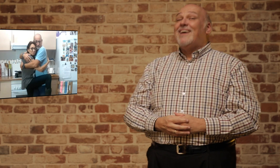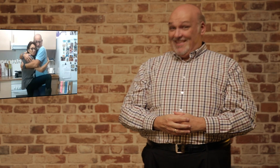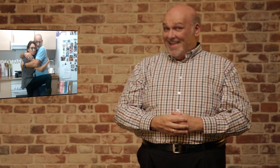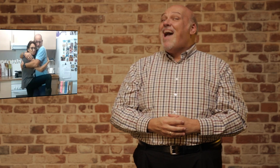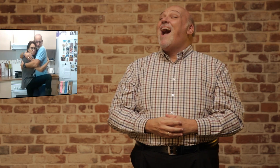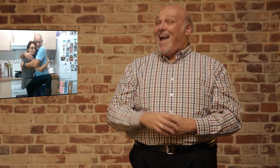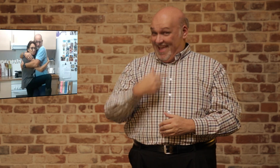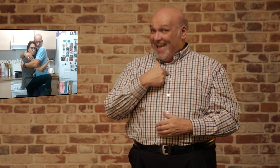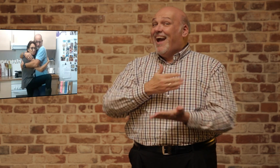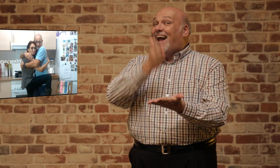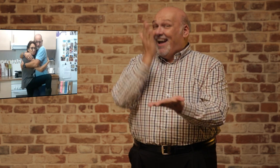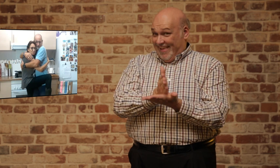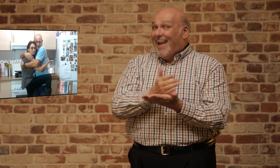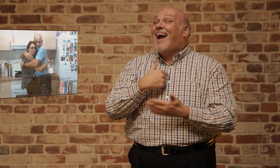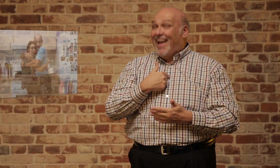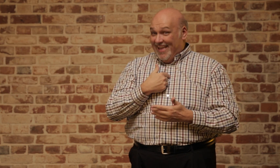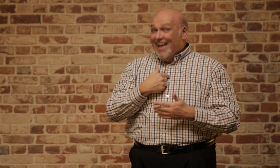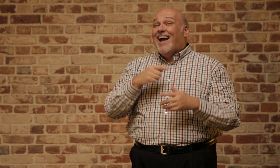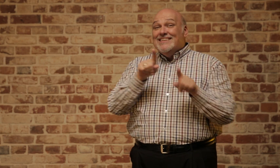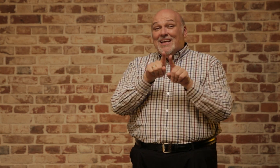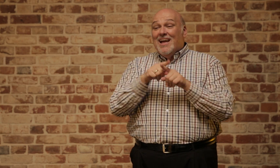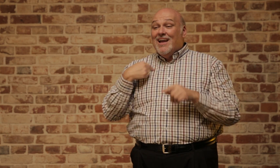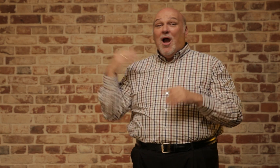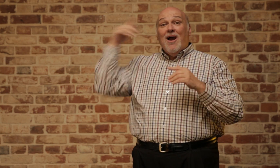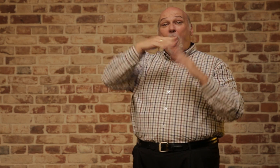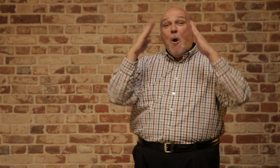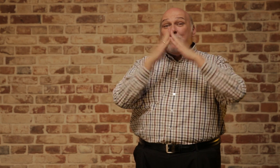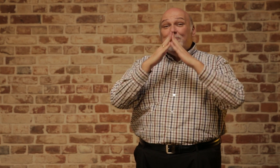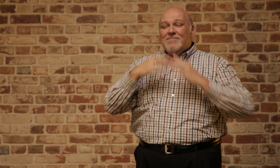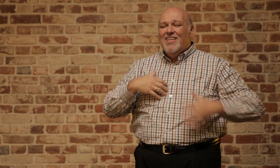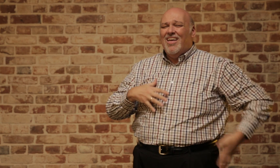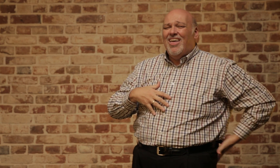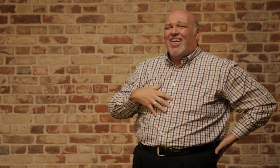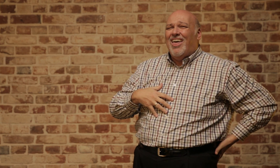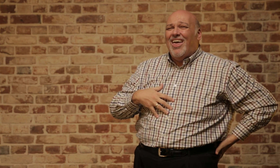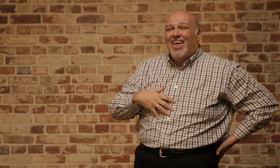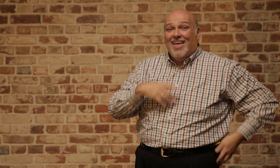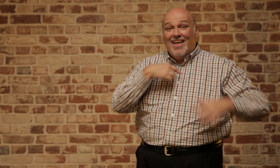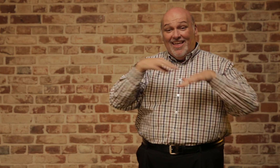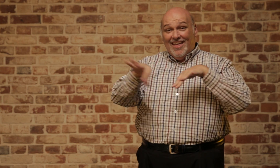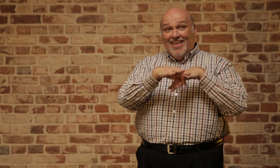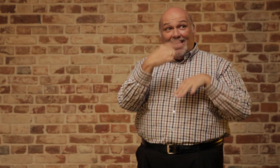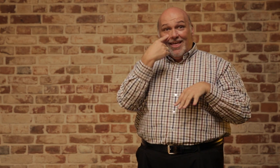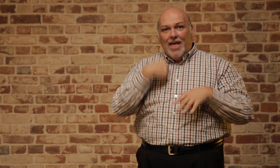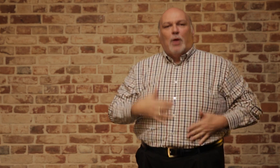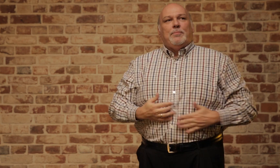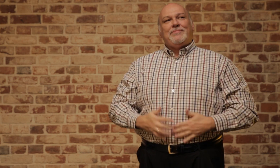Ha! That has happened to me too! I would get home with an ache in my lower back, and when my husband sees me,